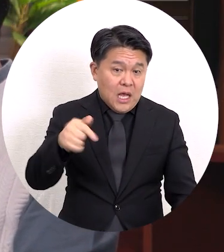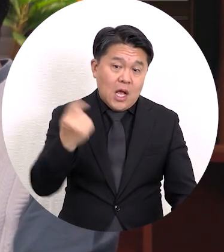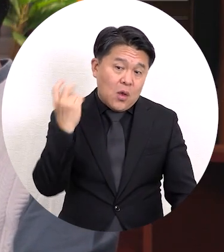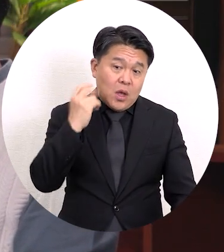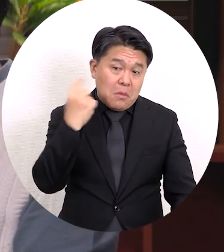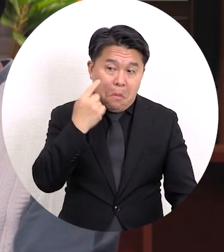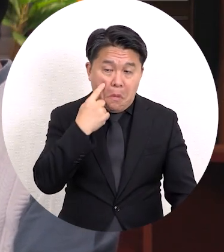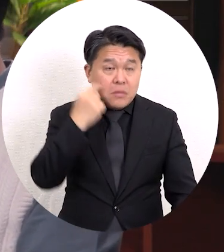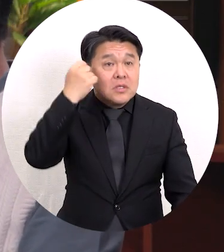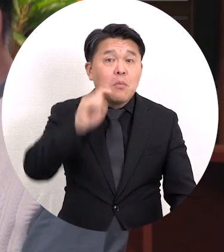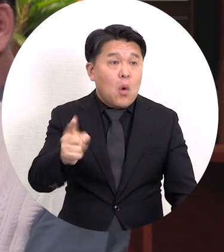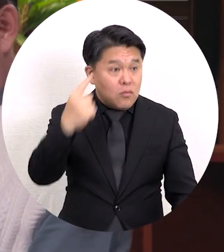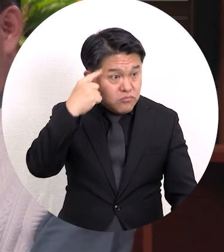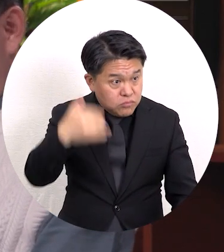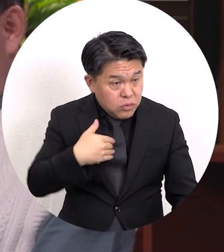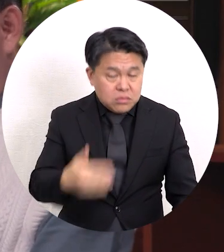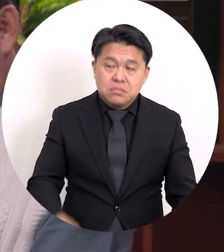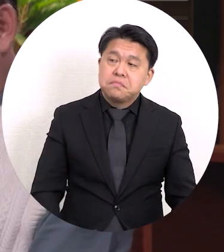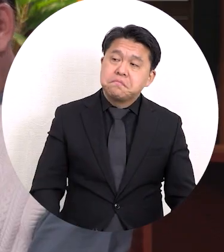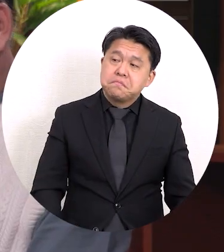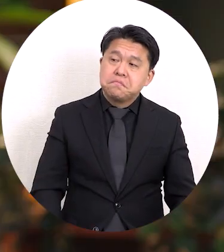and asked me what I thought about it.